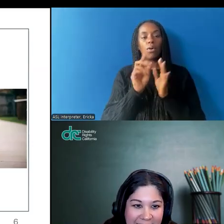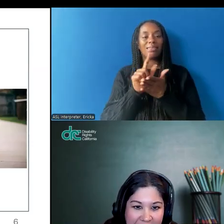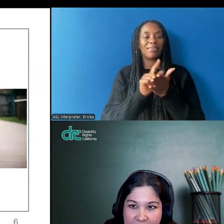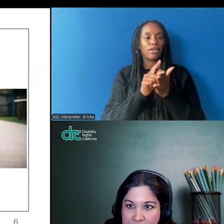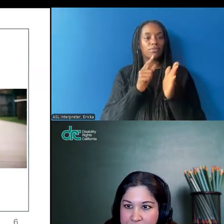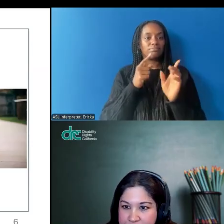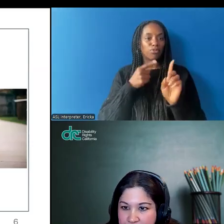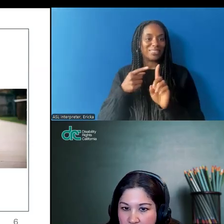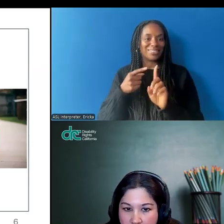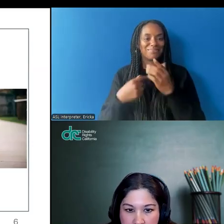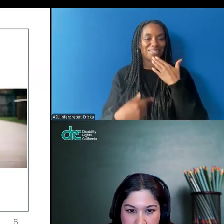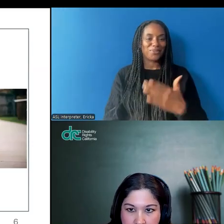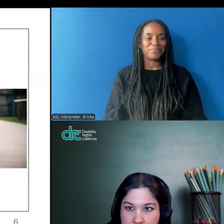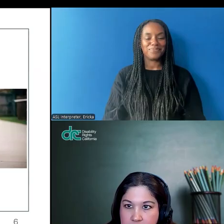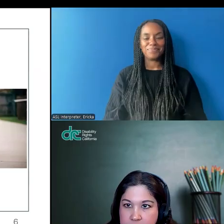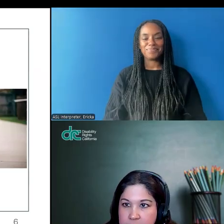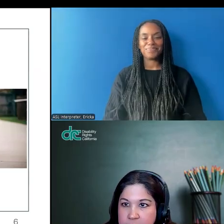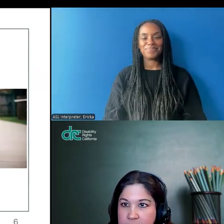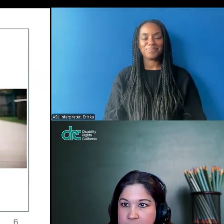Thank you.